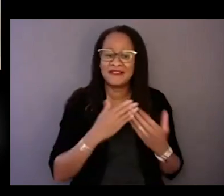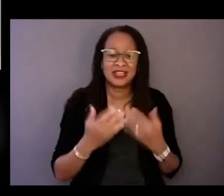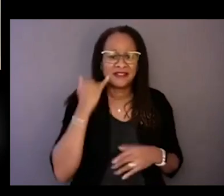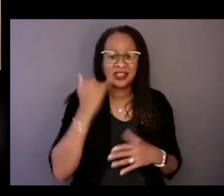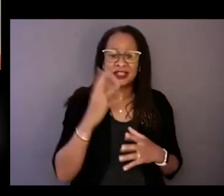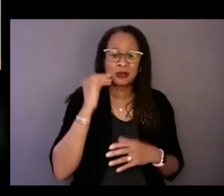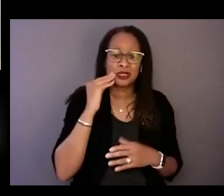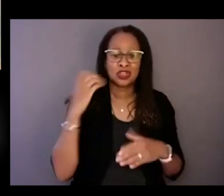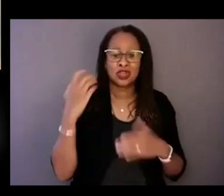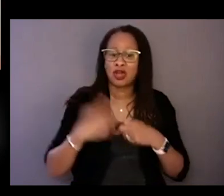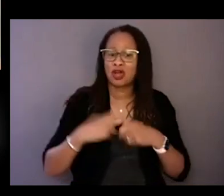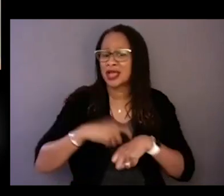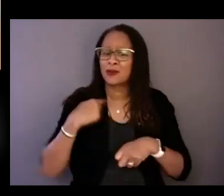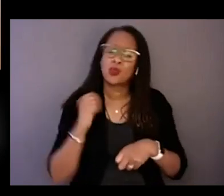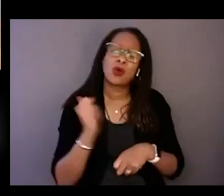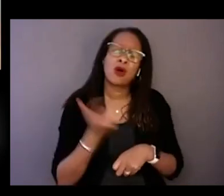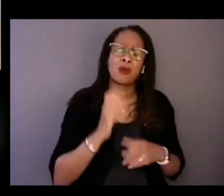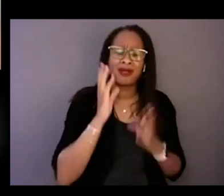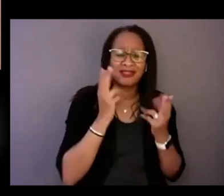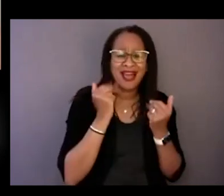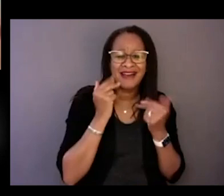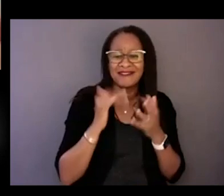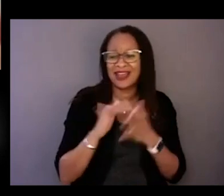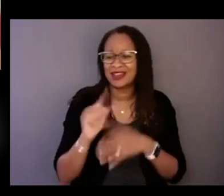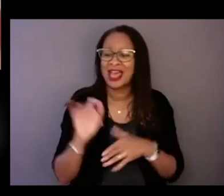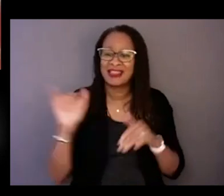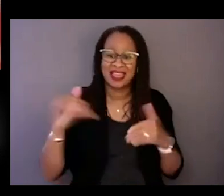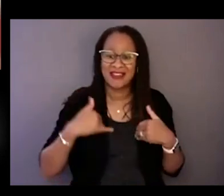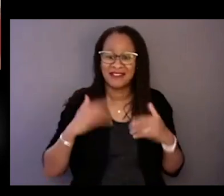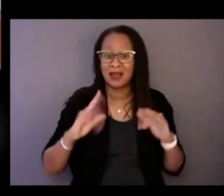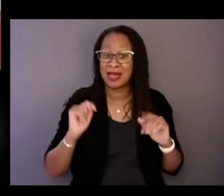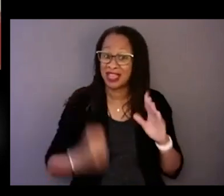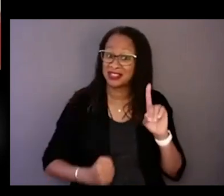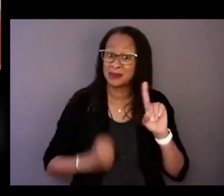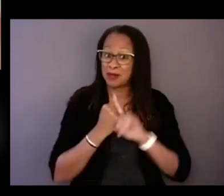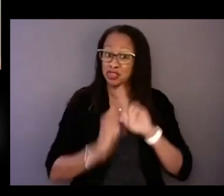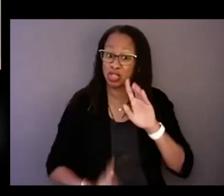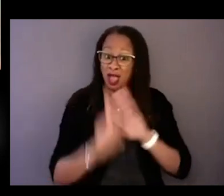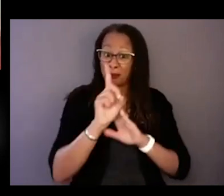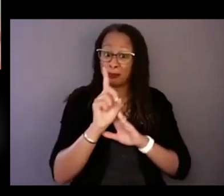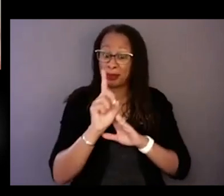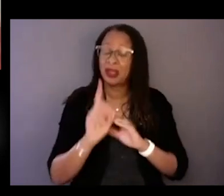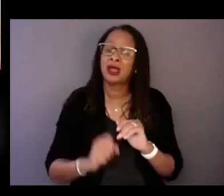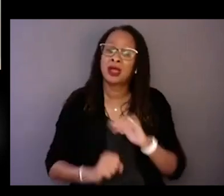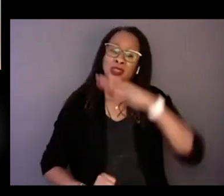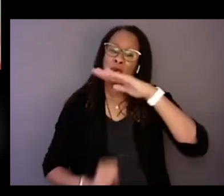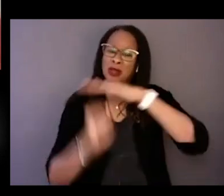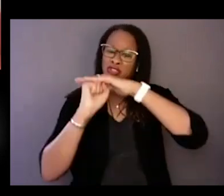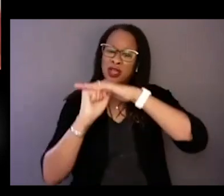we can all laugh at it because they have it great. And that's punching up. And I think that this film and other works